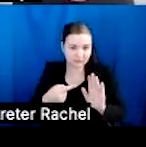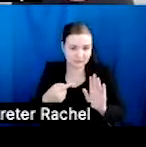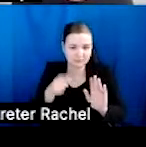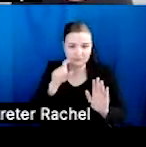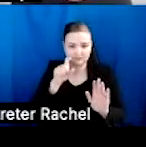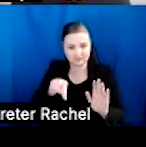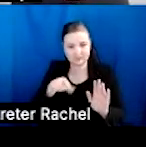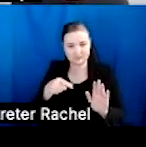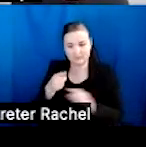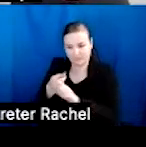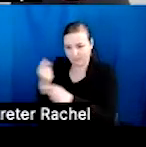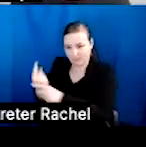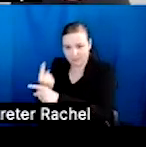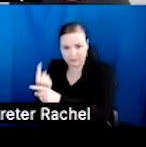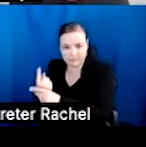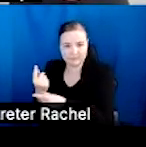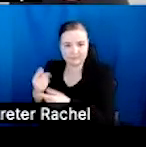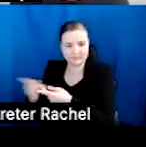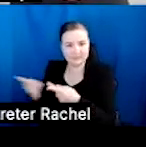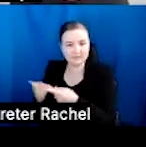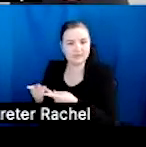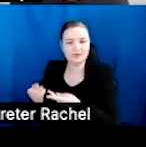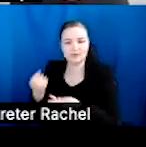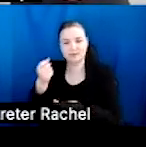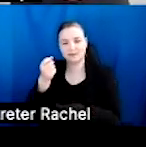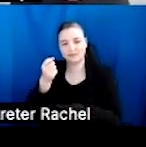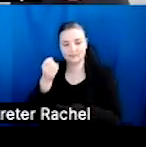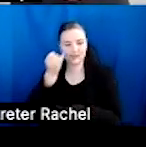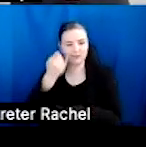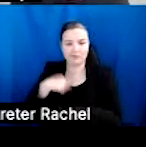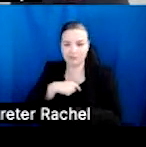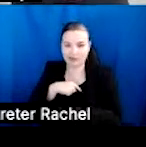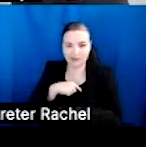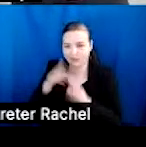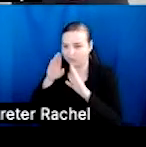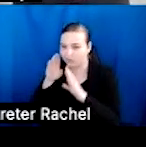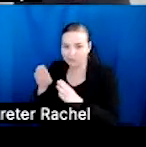does not make it its business to intervene into material conditions. Representation is a gloss."